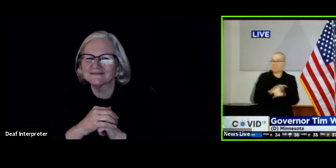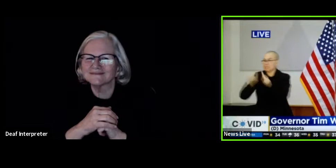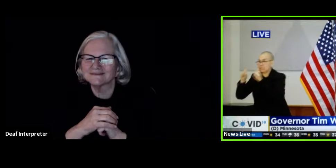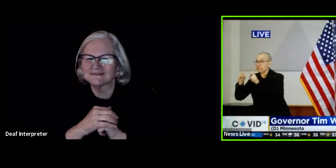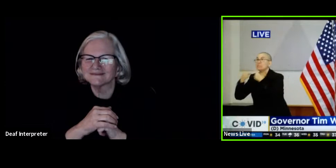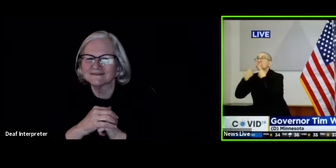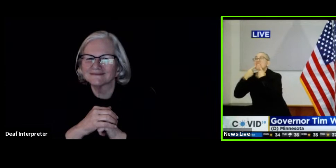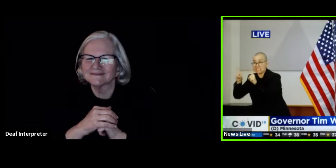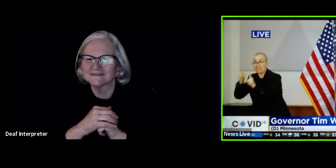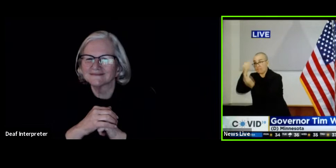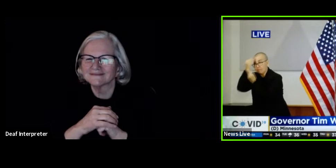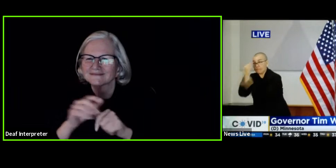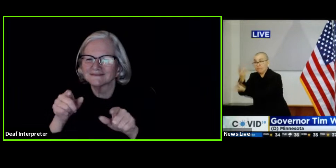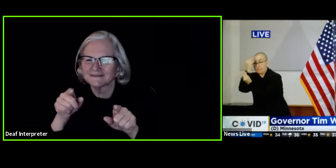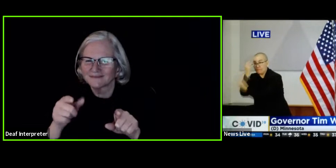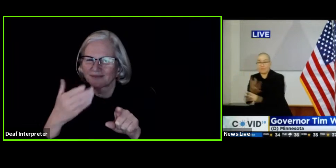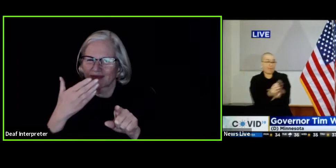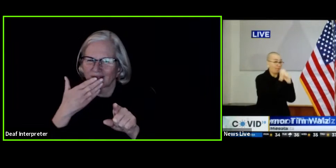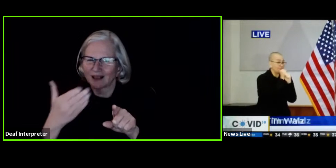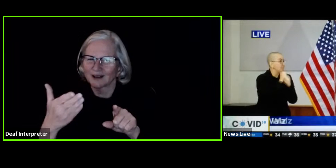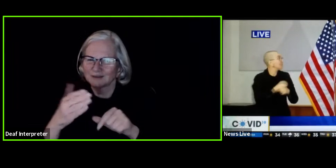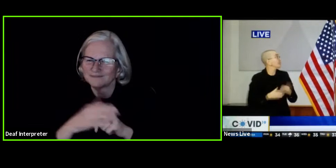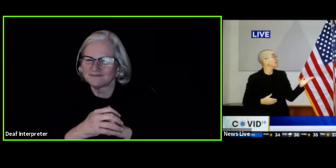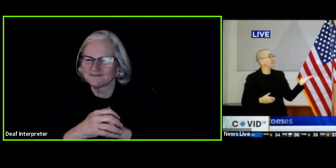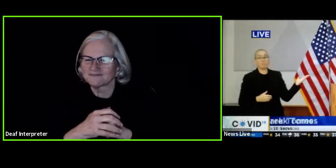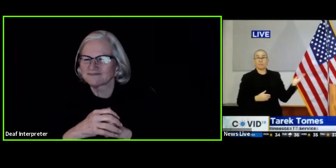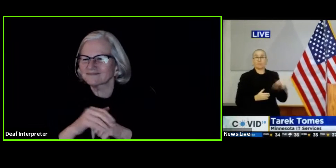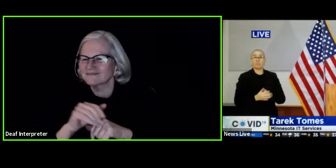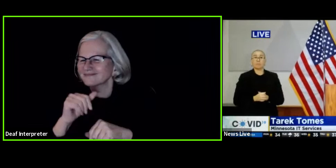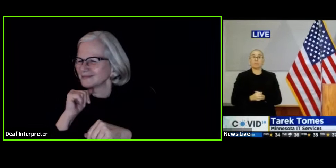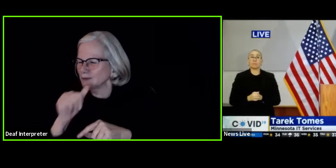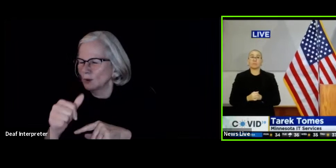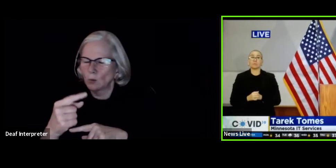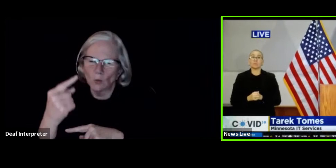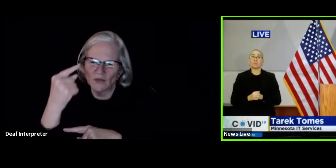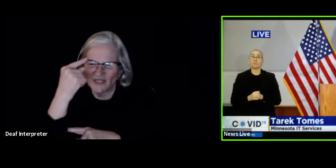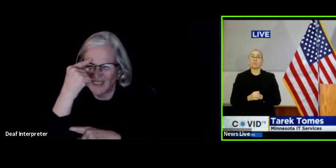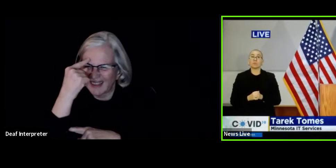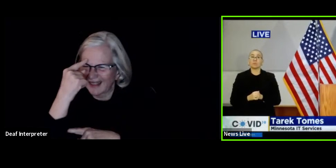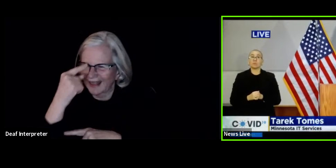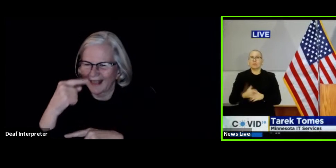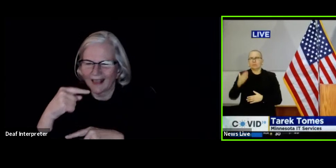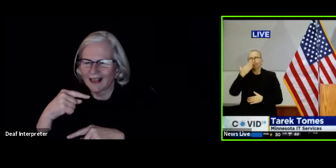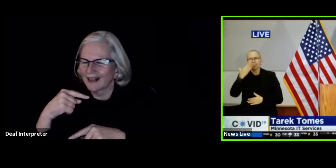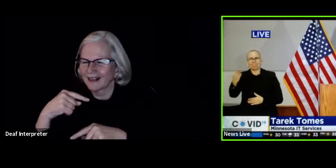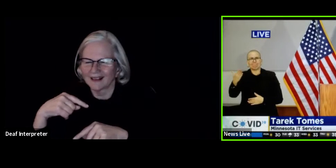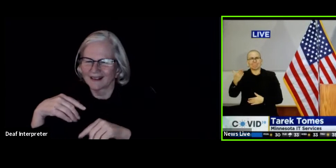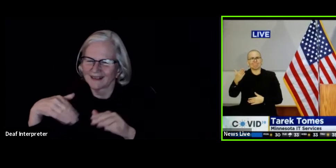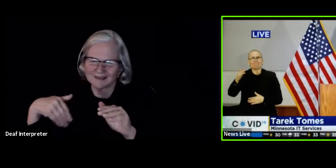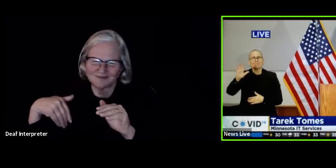WE'VE HAD THIS CONVERSATION FOR A MONTH. ≫ THANK YOU. I CERTAINLY DON'T THINK IT'S TOO LITTLE, TOO LATE.